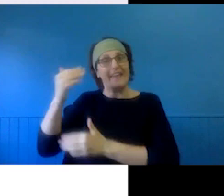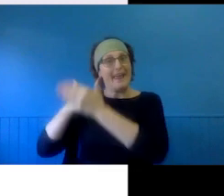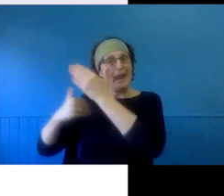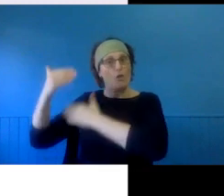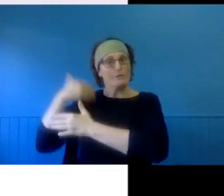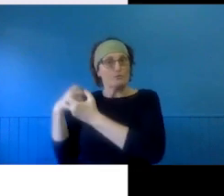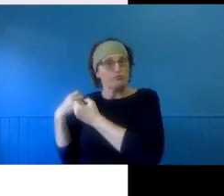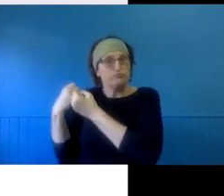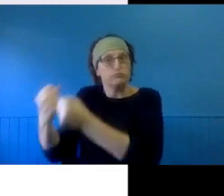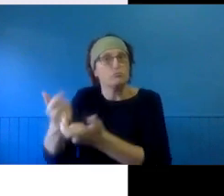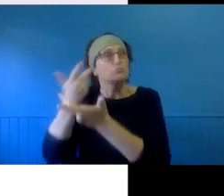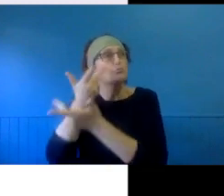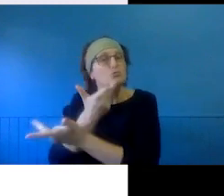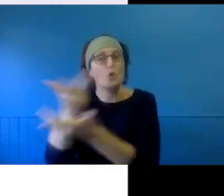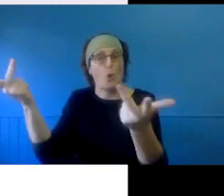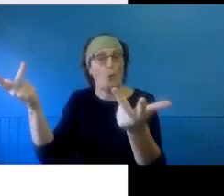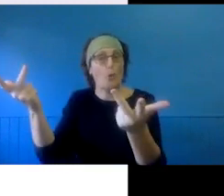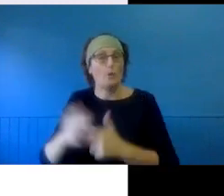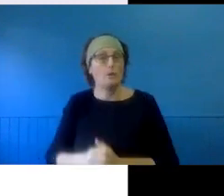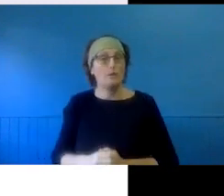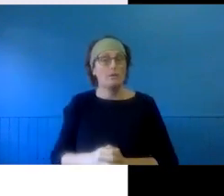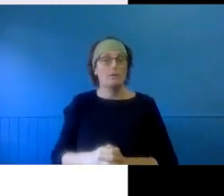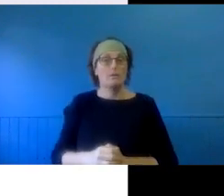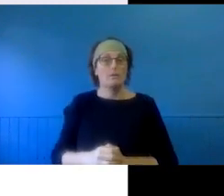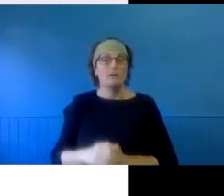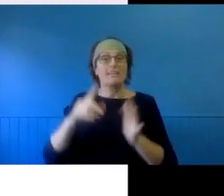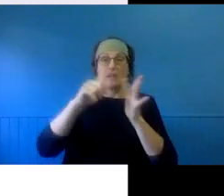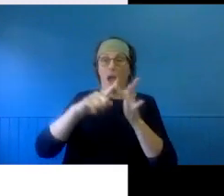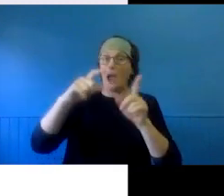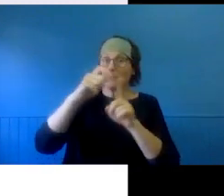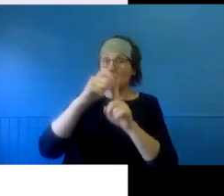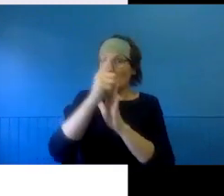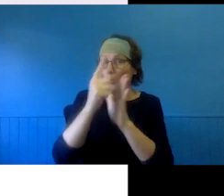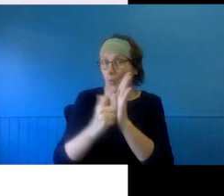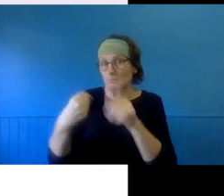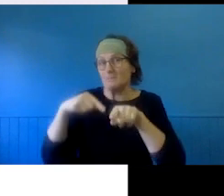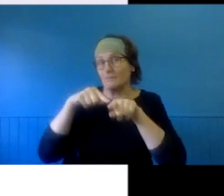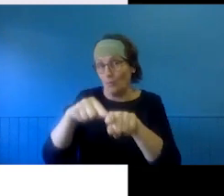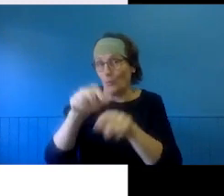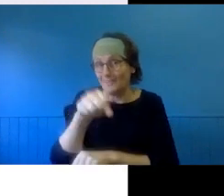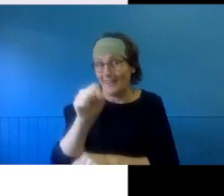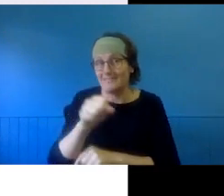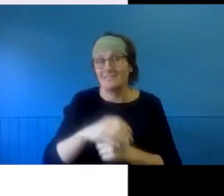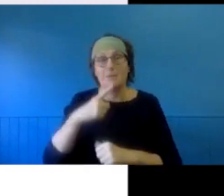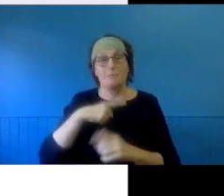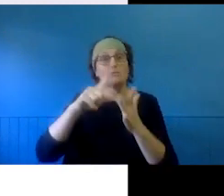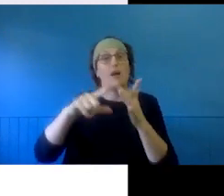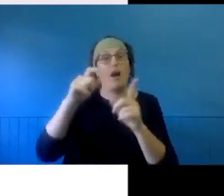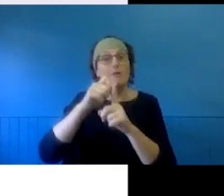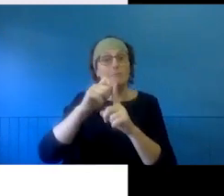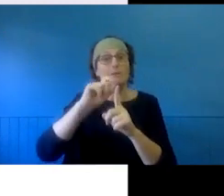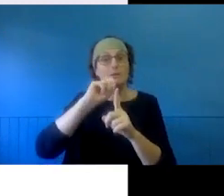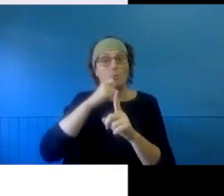public, we're dealing with IP laws because they are impacting on works